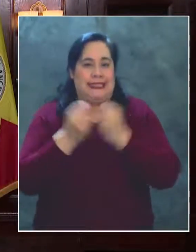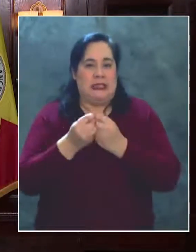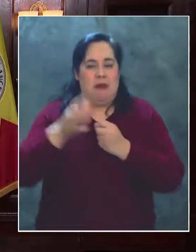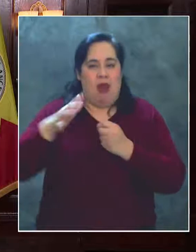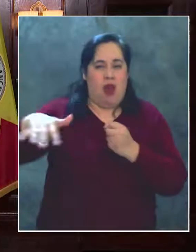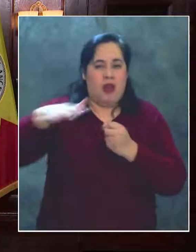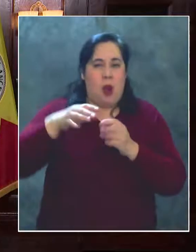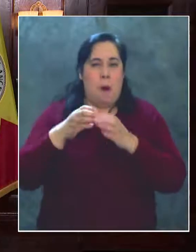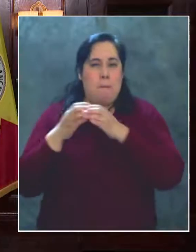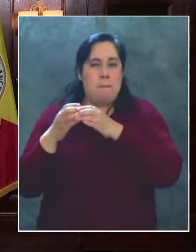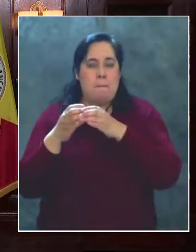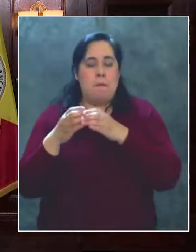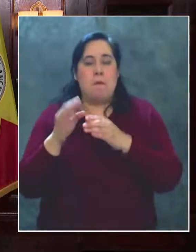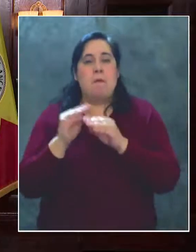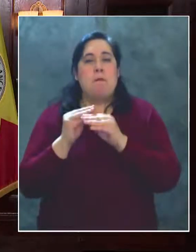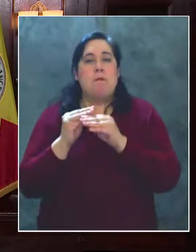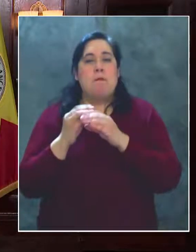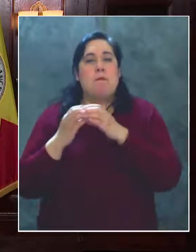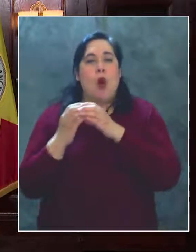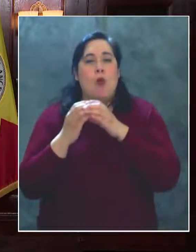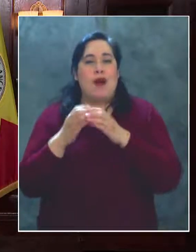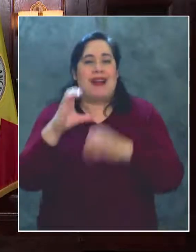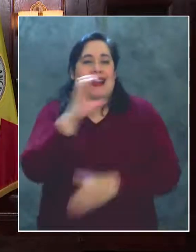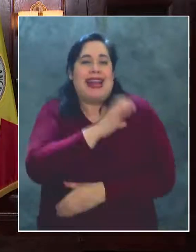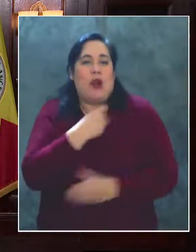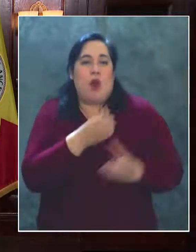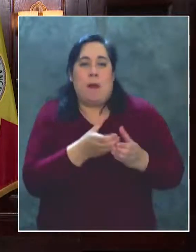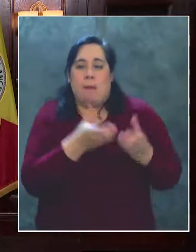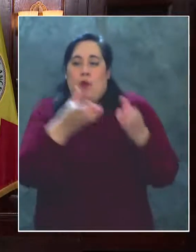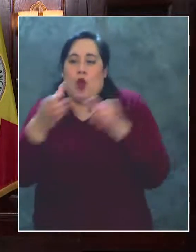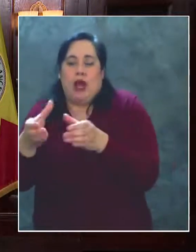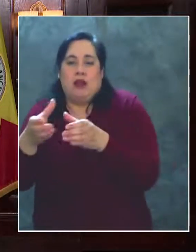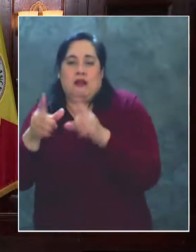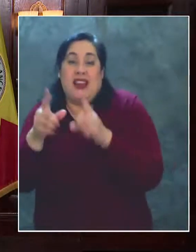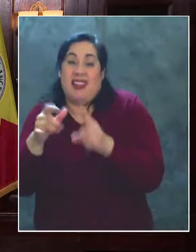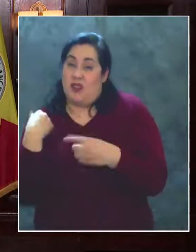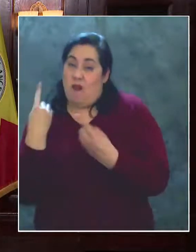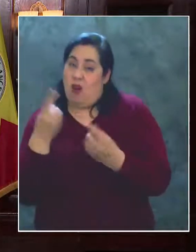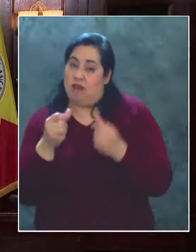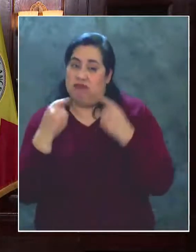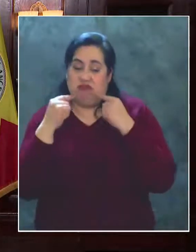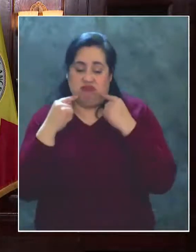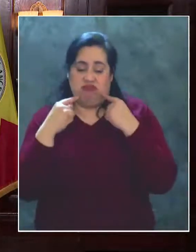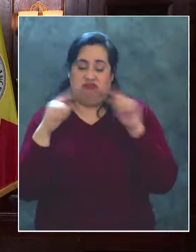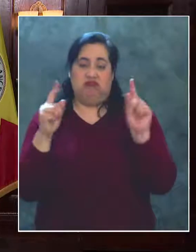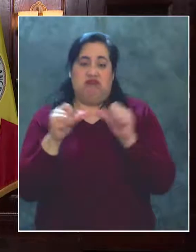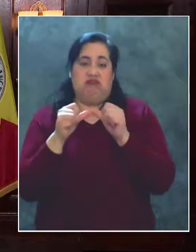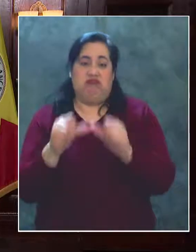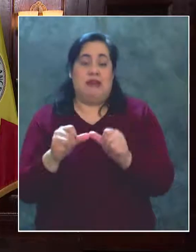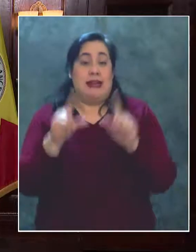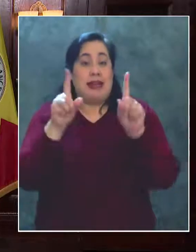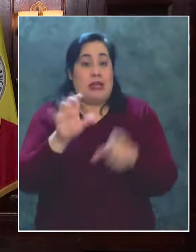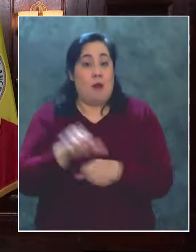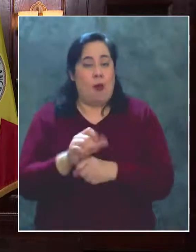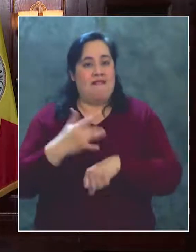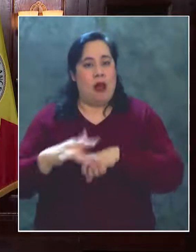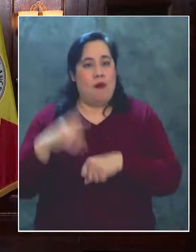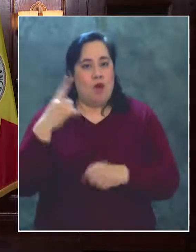AND MOBILE CLINICS THAT WE'RE BRINGING TO YOU AND SO FAR, IT'S HOLDING. TESTING APPOINTMENTS ARE AVAILABLE FOR TOMORROW AND